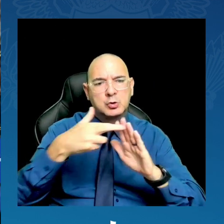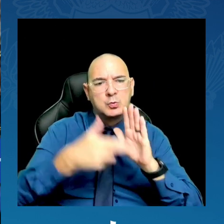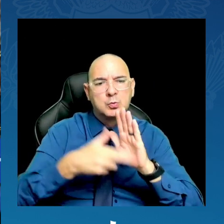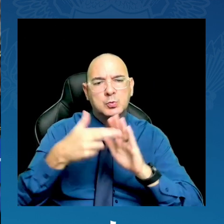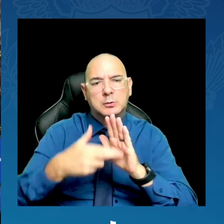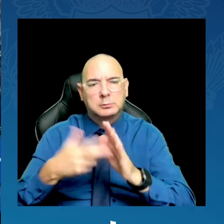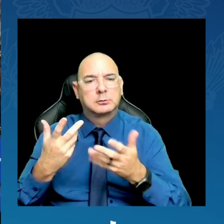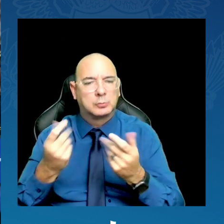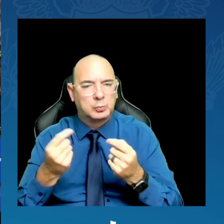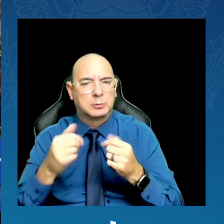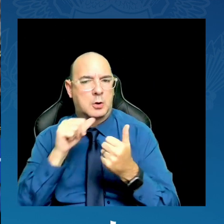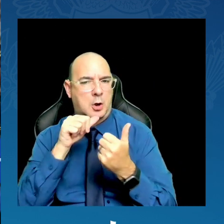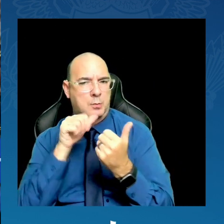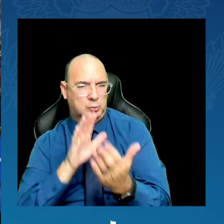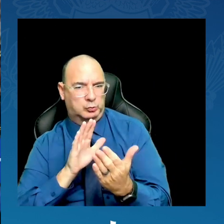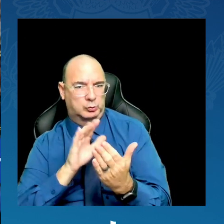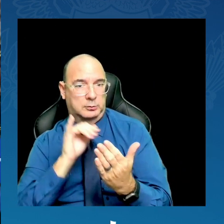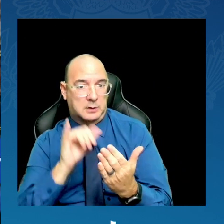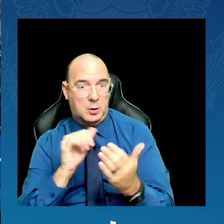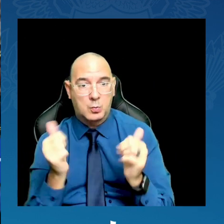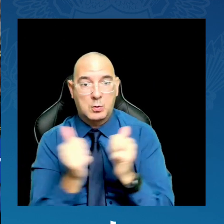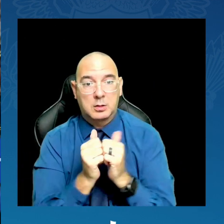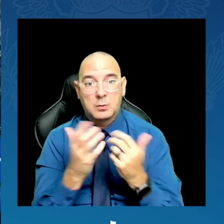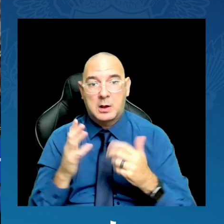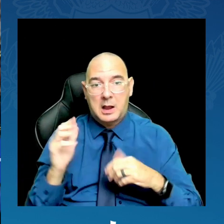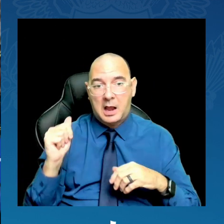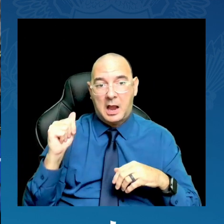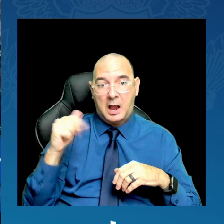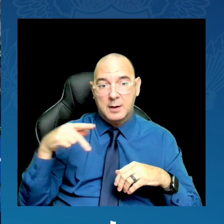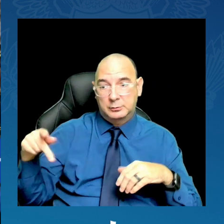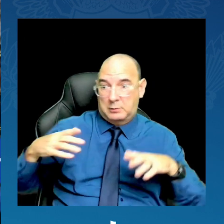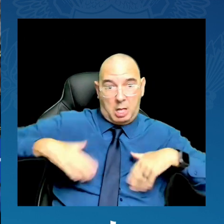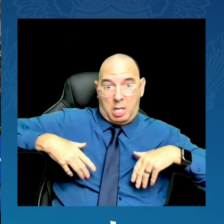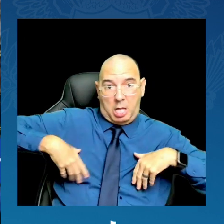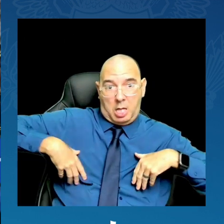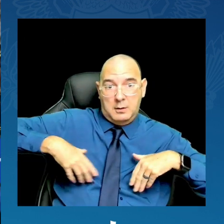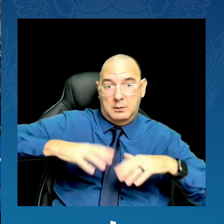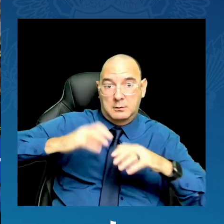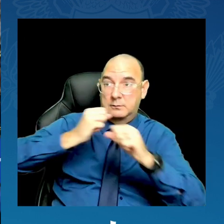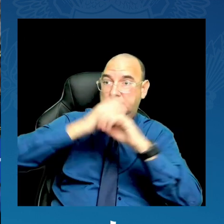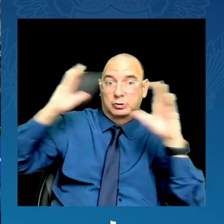we may not yet have envisioned, and to ensure that they have a safe environment